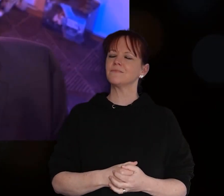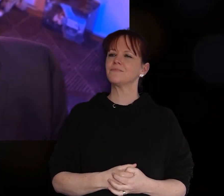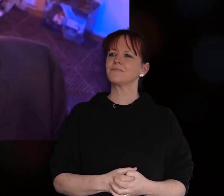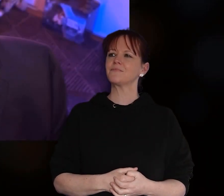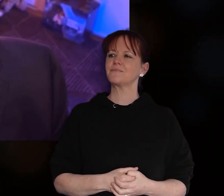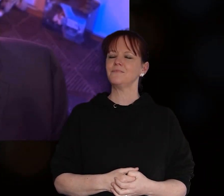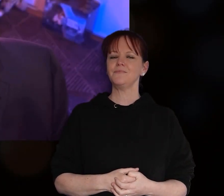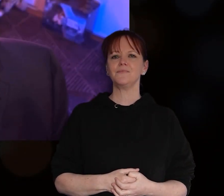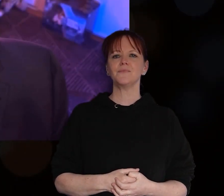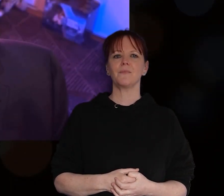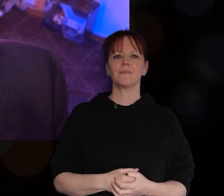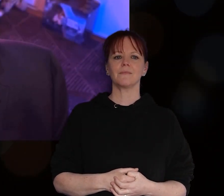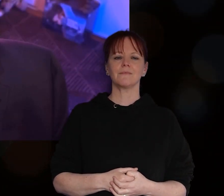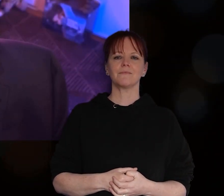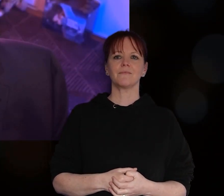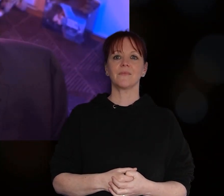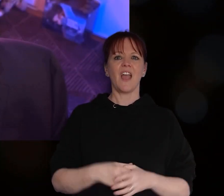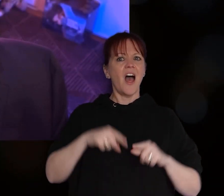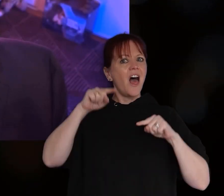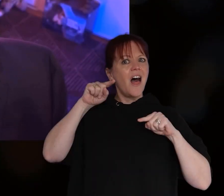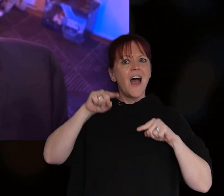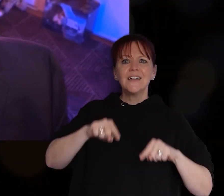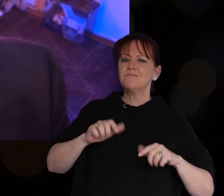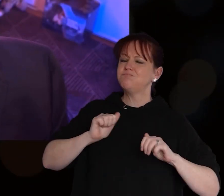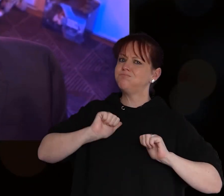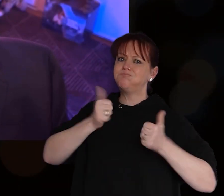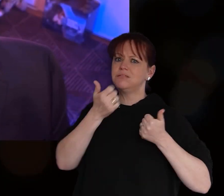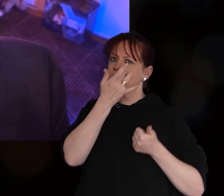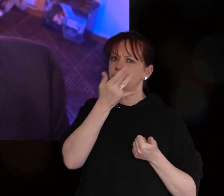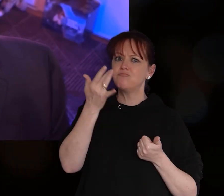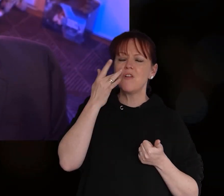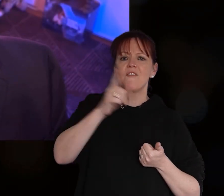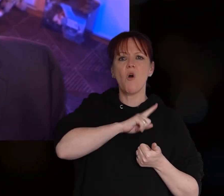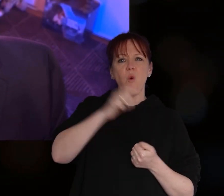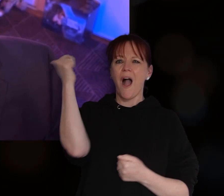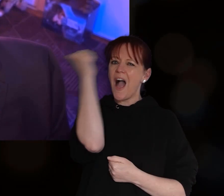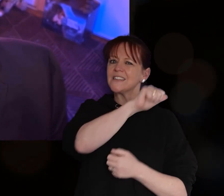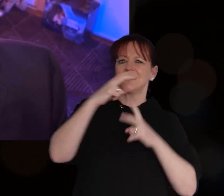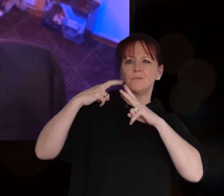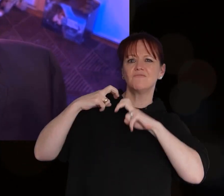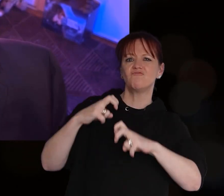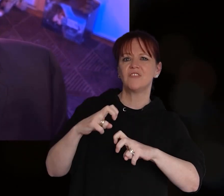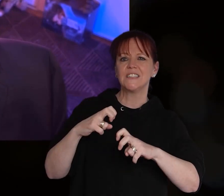This is really a great illustration why academic research is such a vital part of the field.